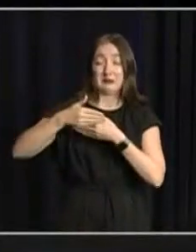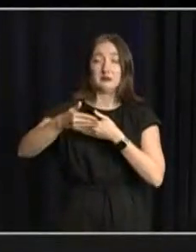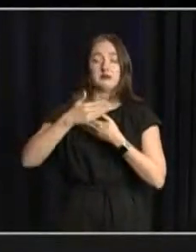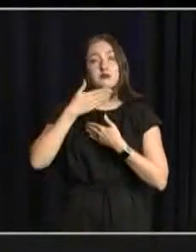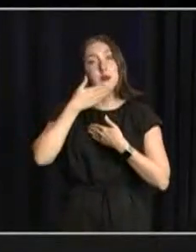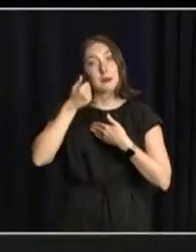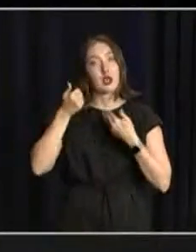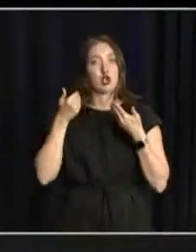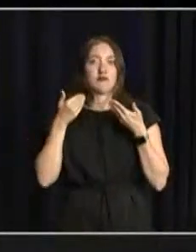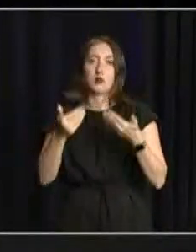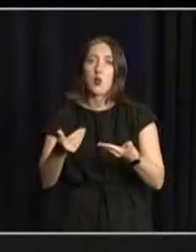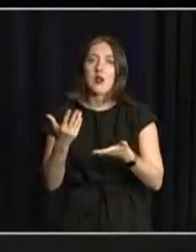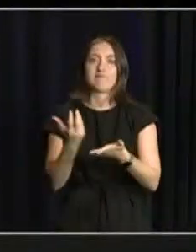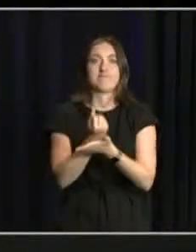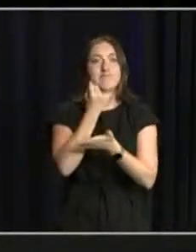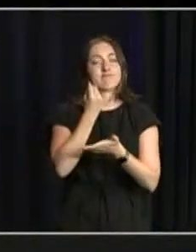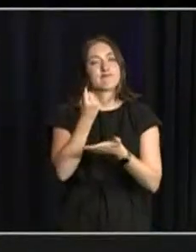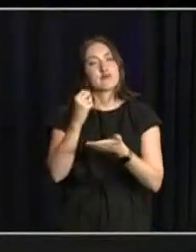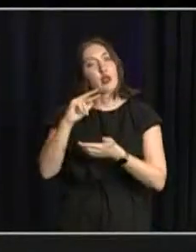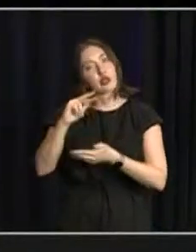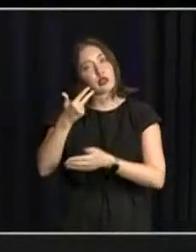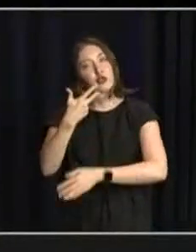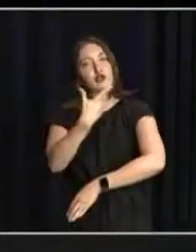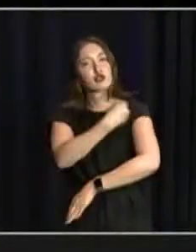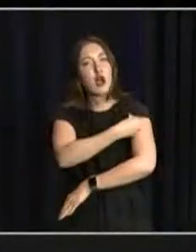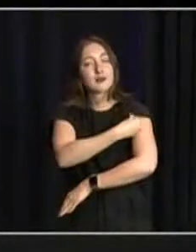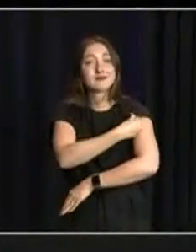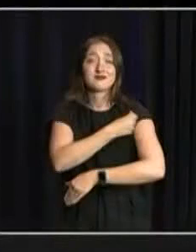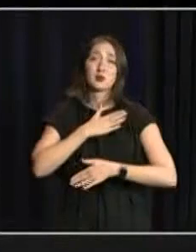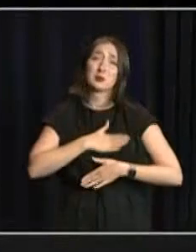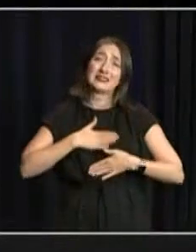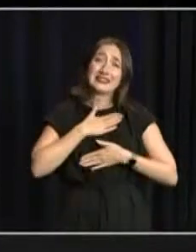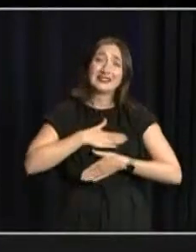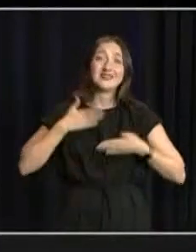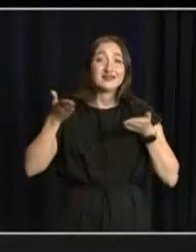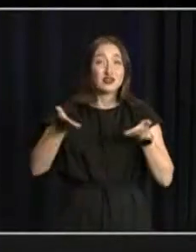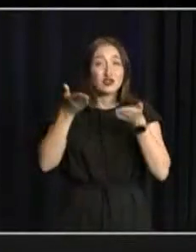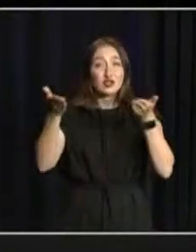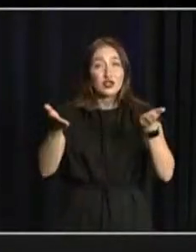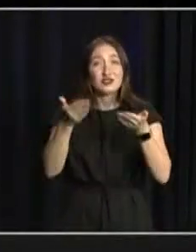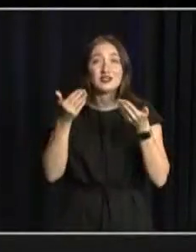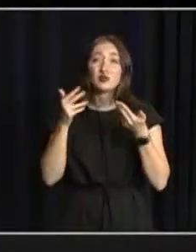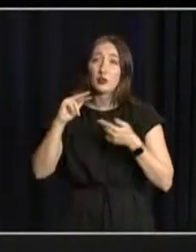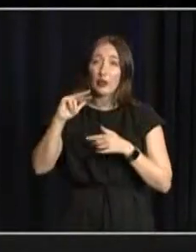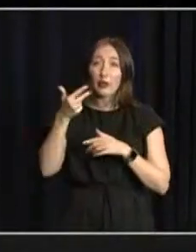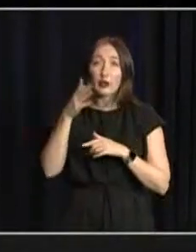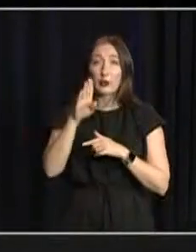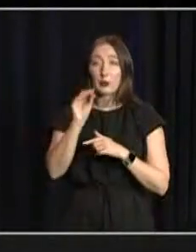so please go get to the booster shot. Please get a vaccine if you if you have